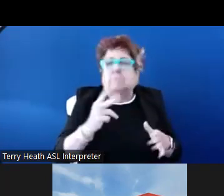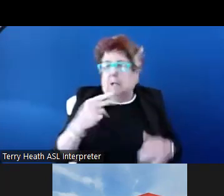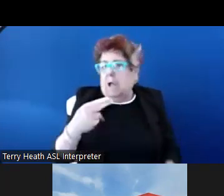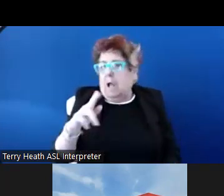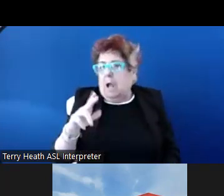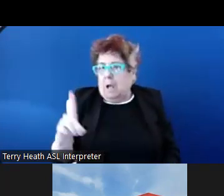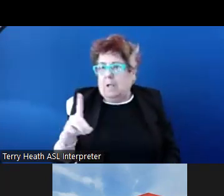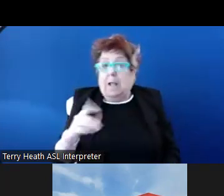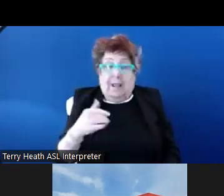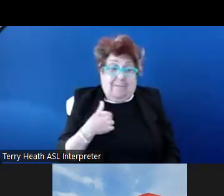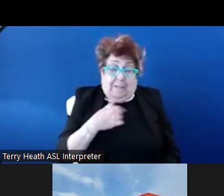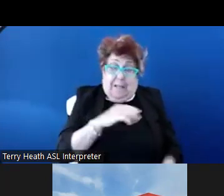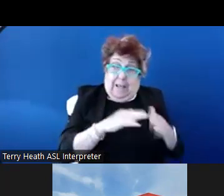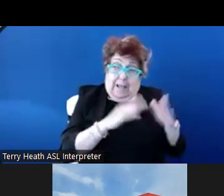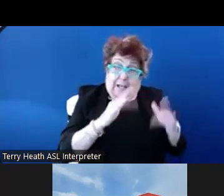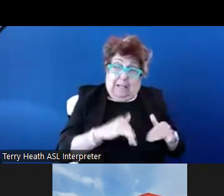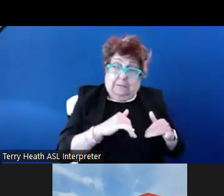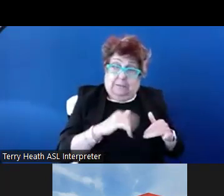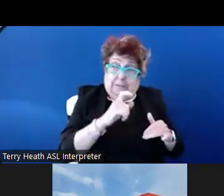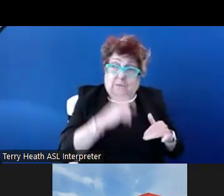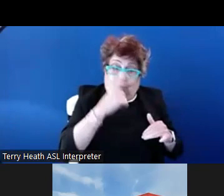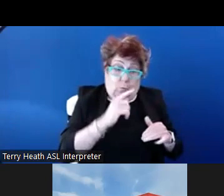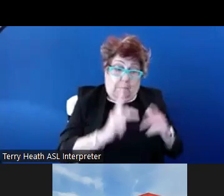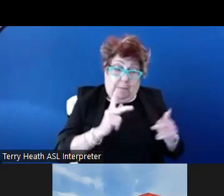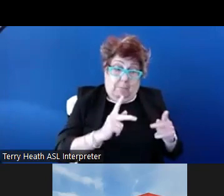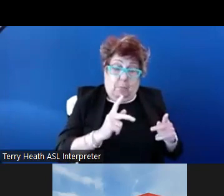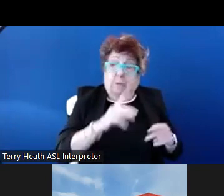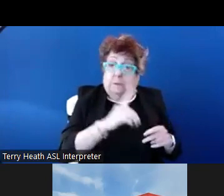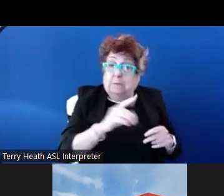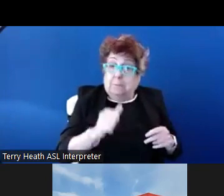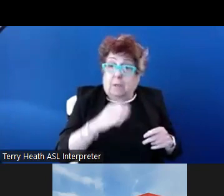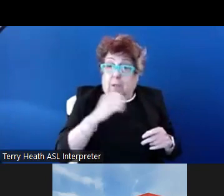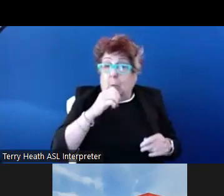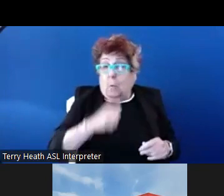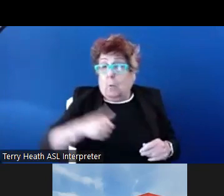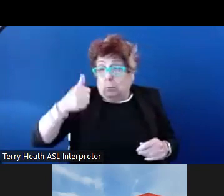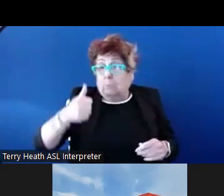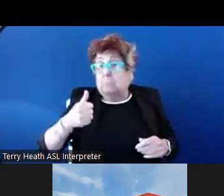older adults as a priority on their agenda too. We still have a lot of work to do,